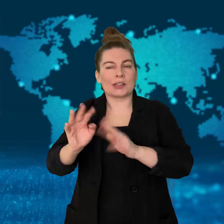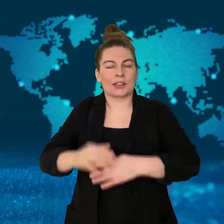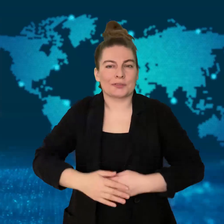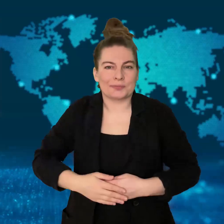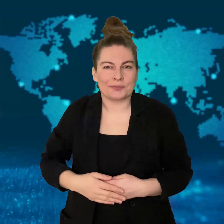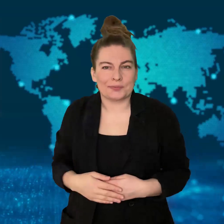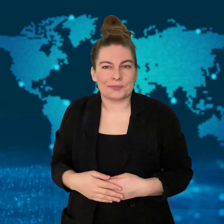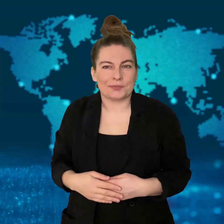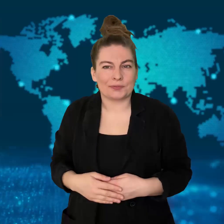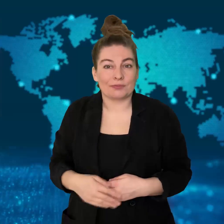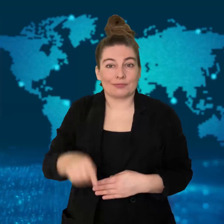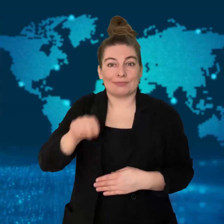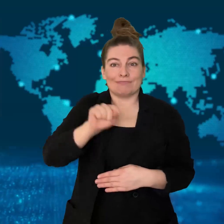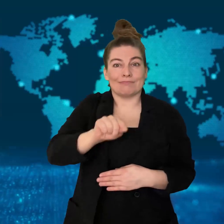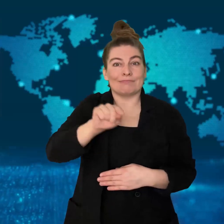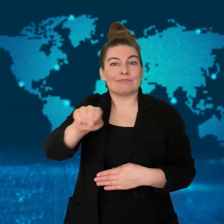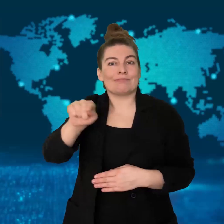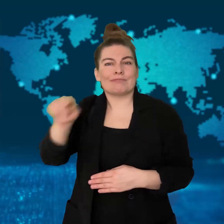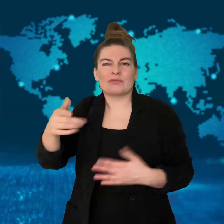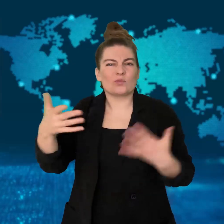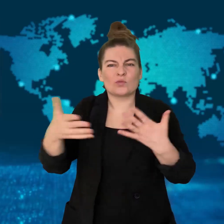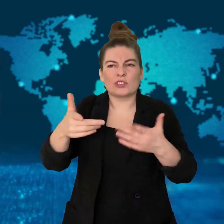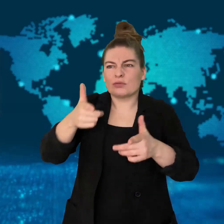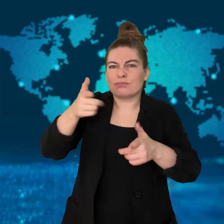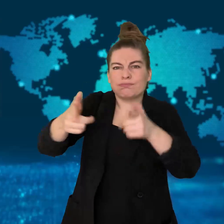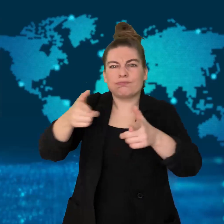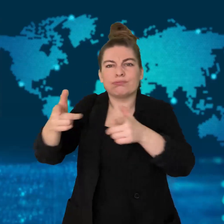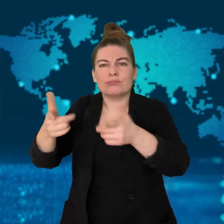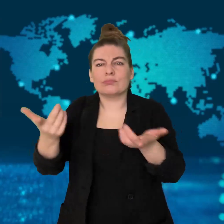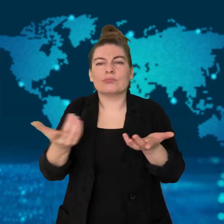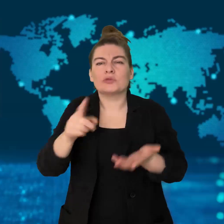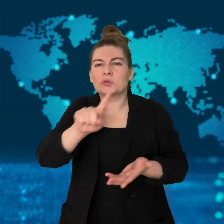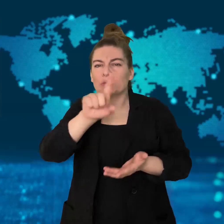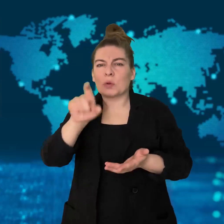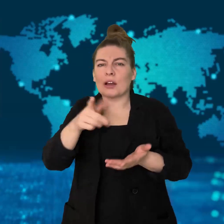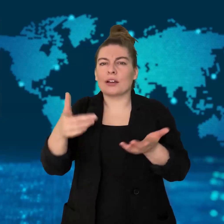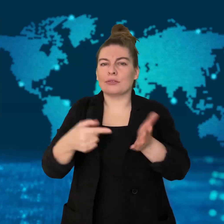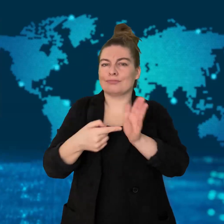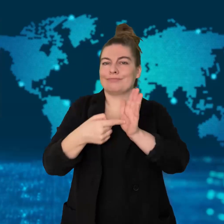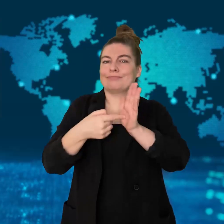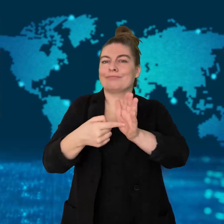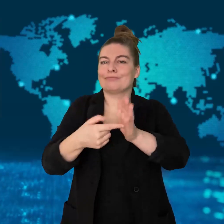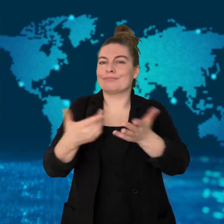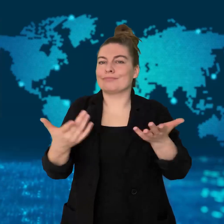The crackdown in the area was a response to